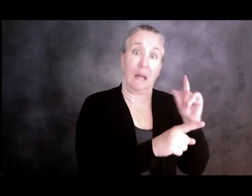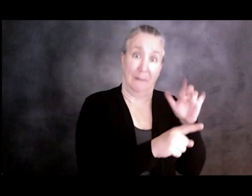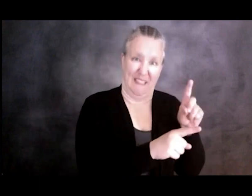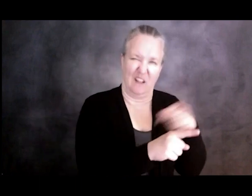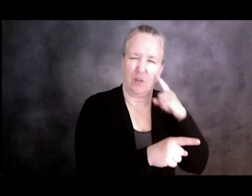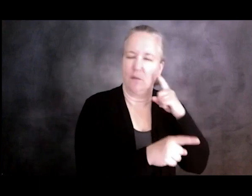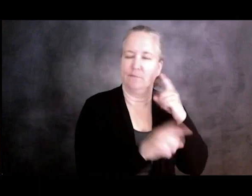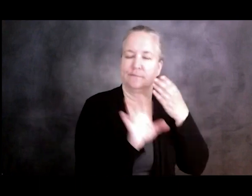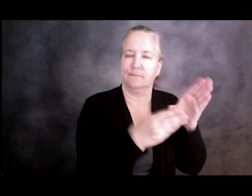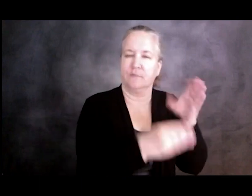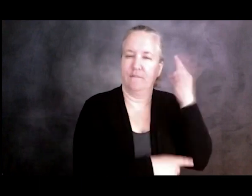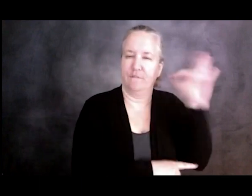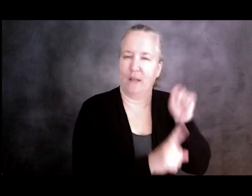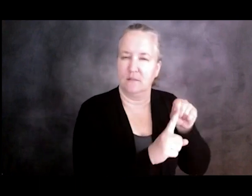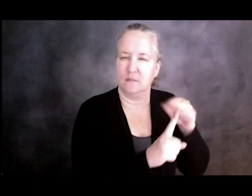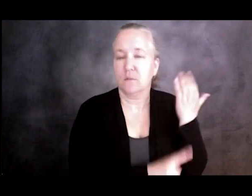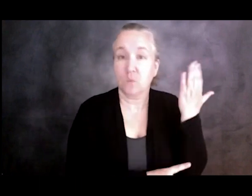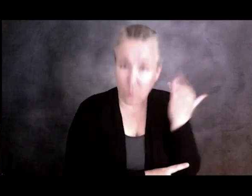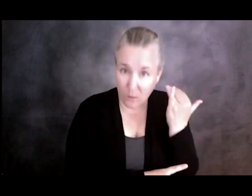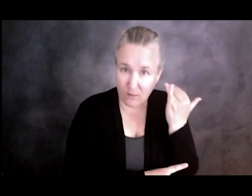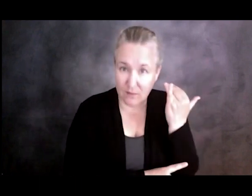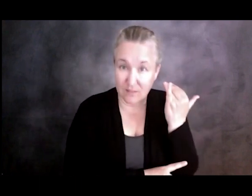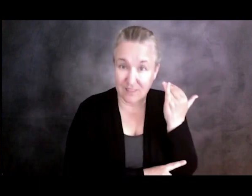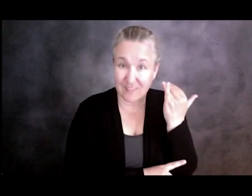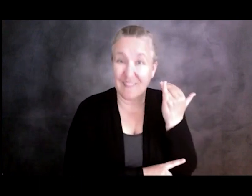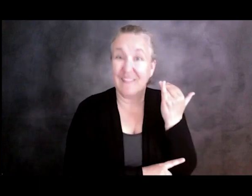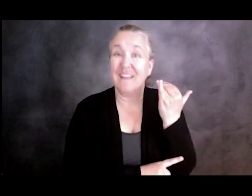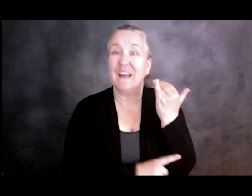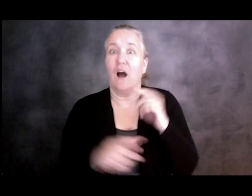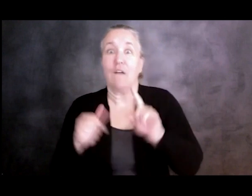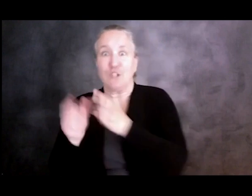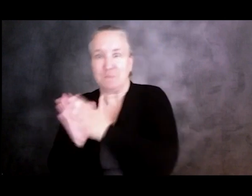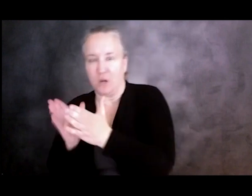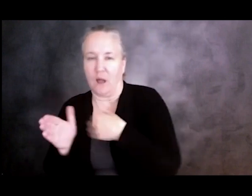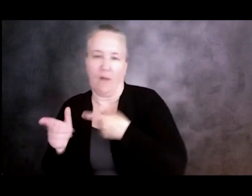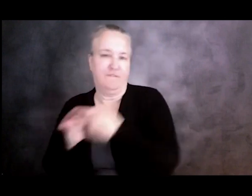And partly, I wanted to go to France because I already offended everybody else in The Sympathizer, so now it's the French's turn.